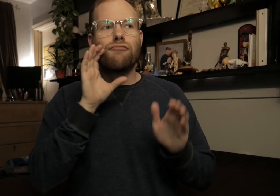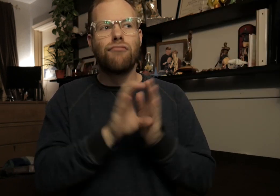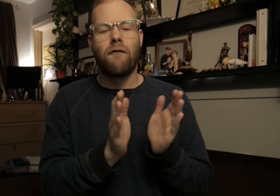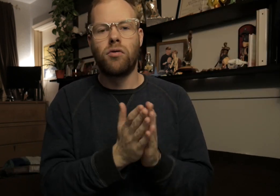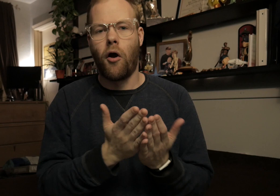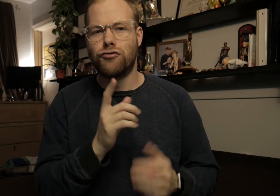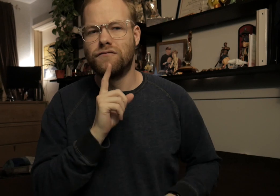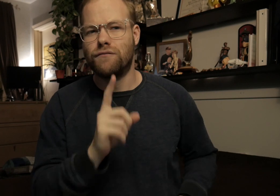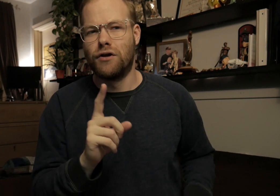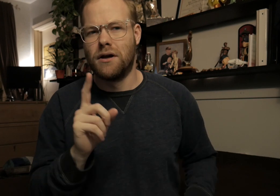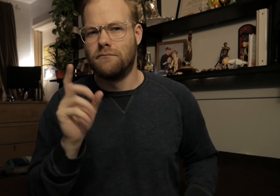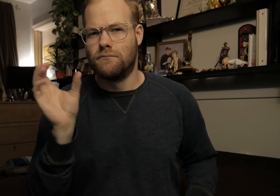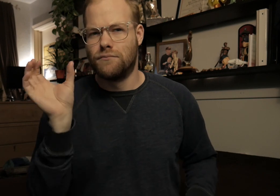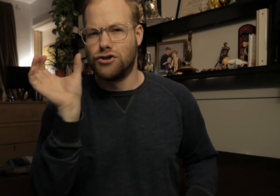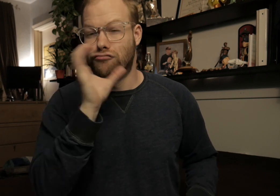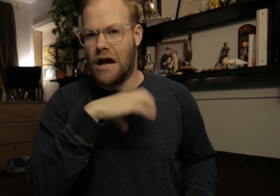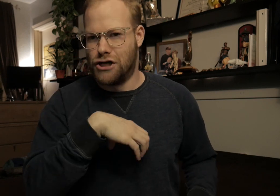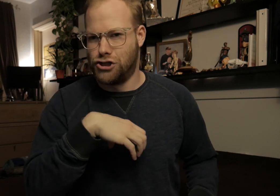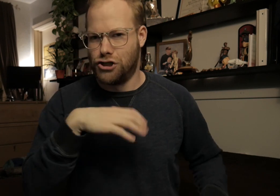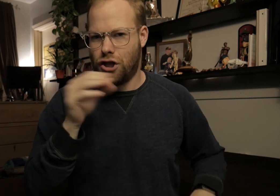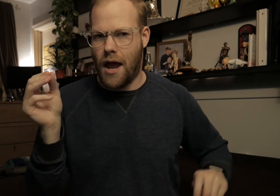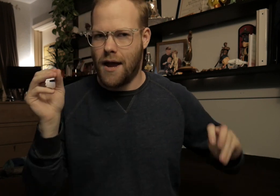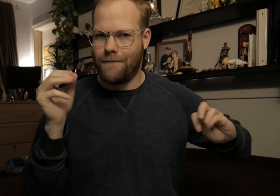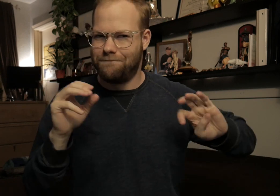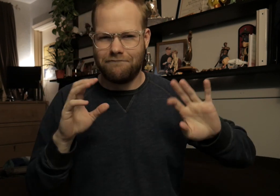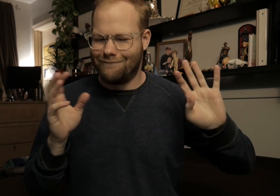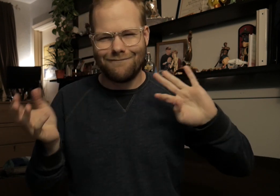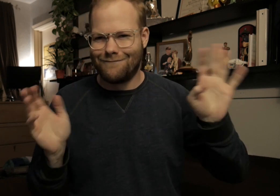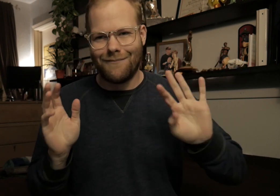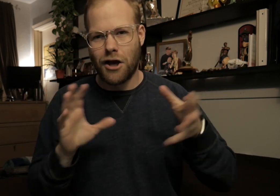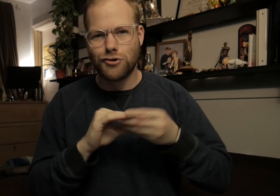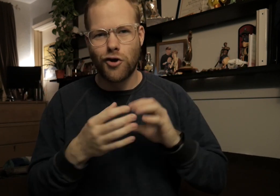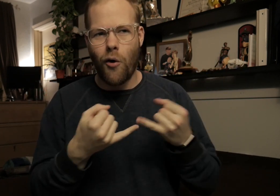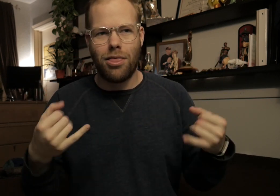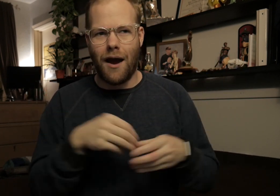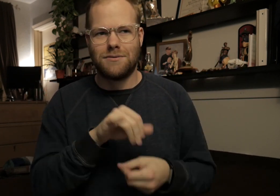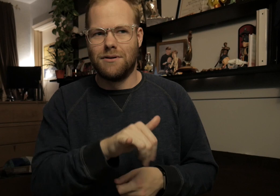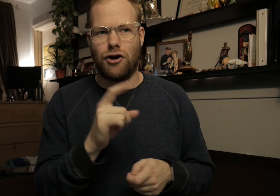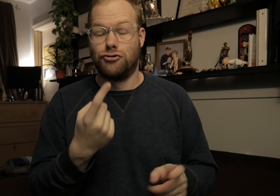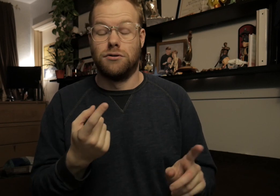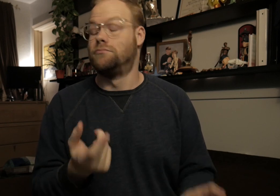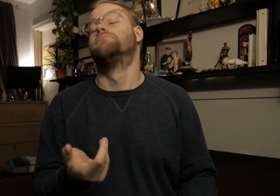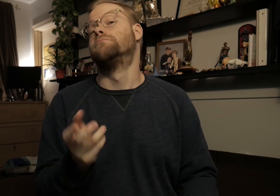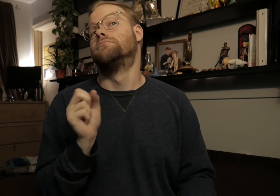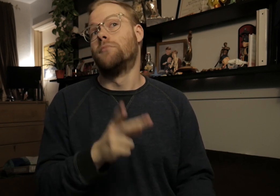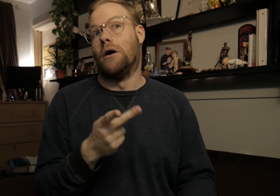The graphic novels are really...strange, and the storylines in that are just. Okay.